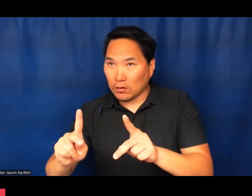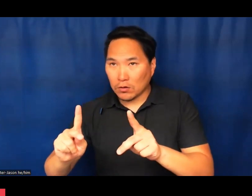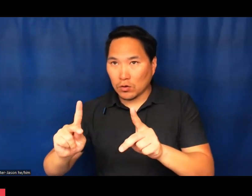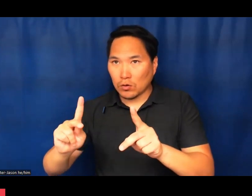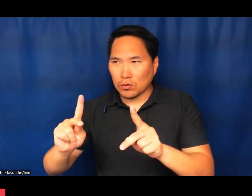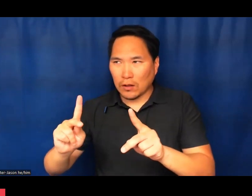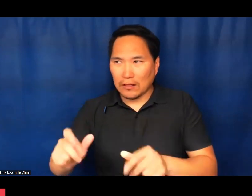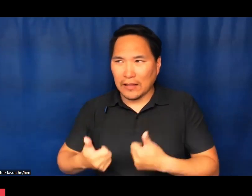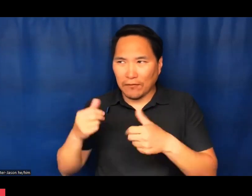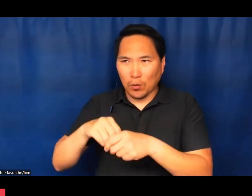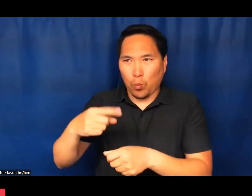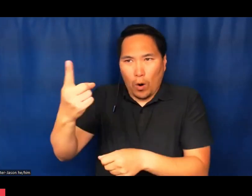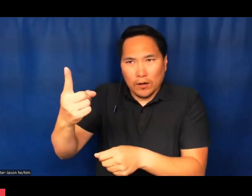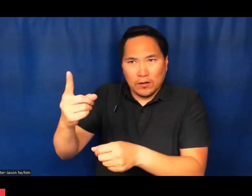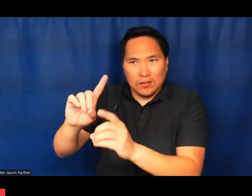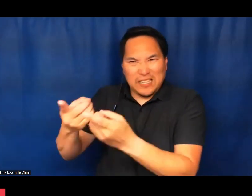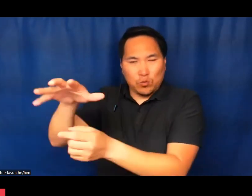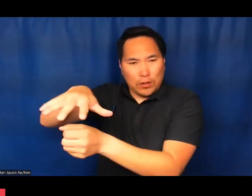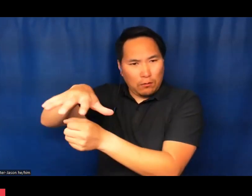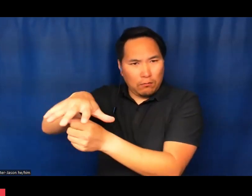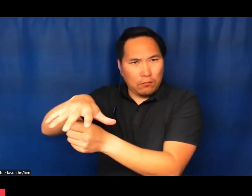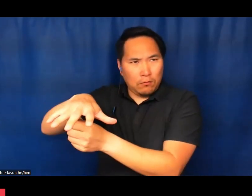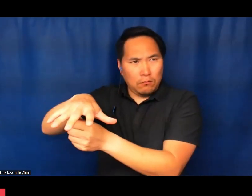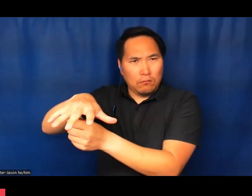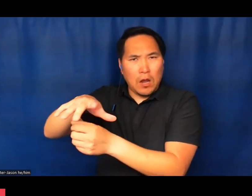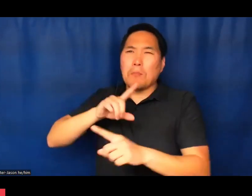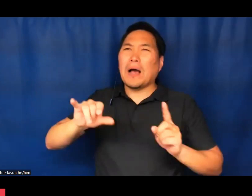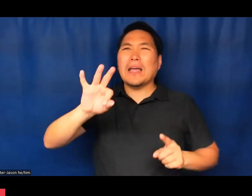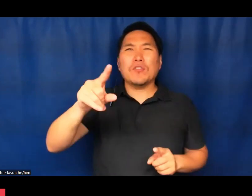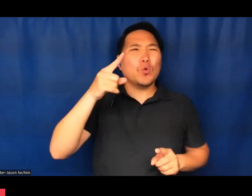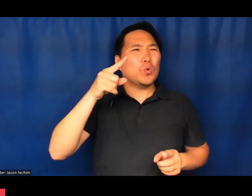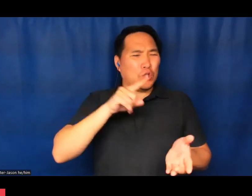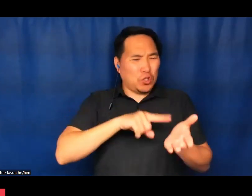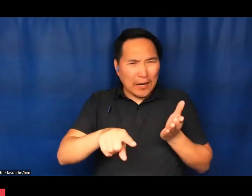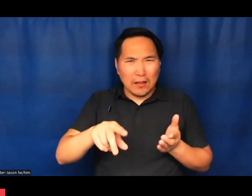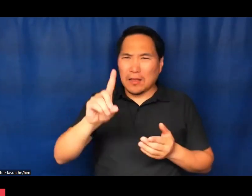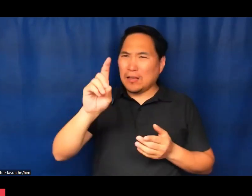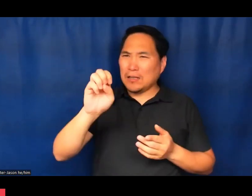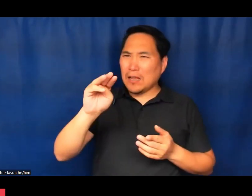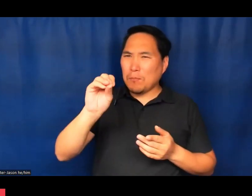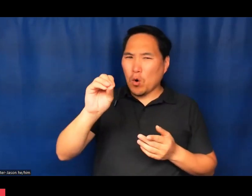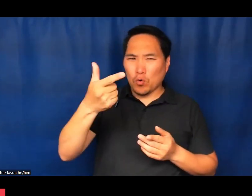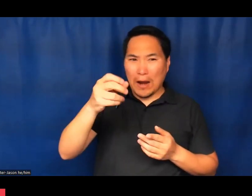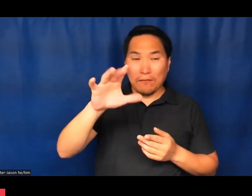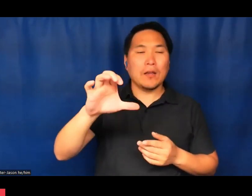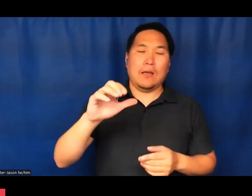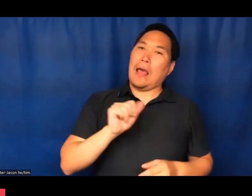in majority Black district. But when you look at the racial demographics, which people in Alabama very well know, they